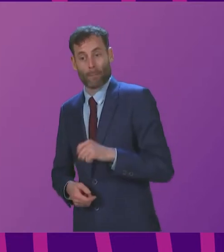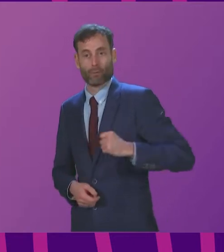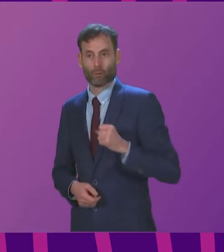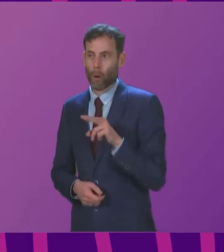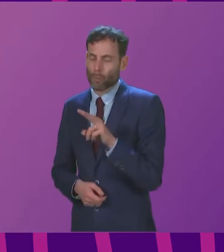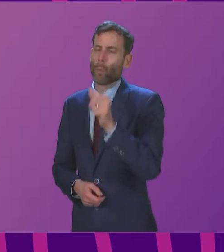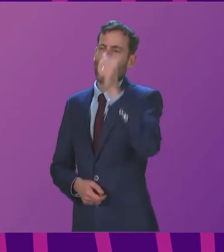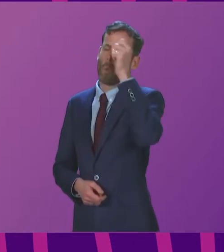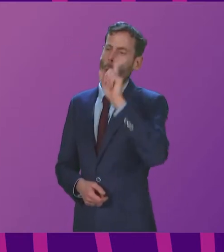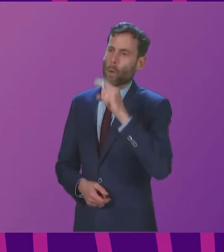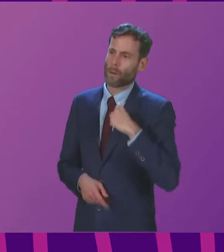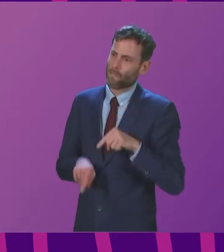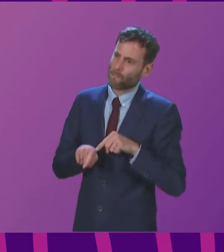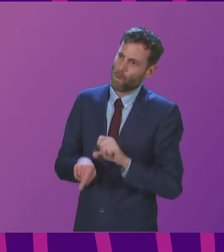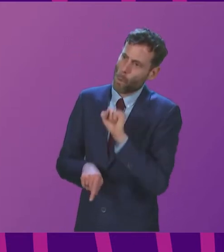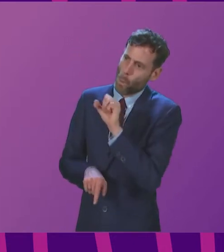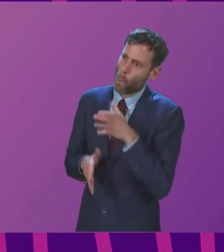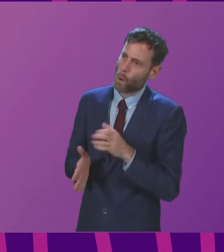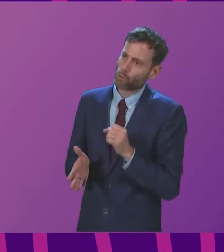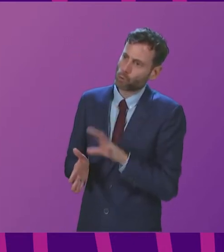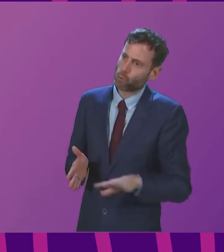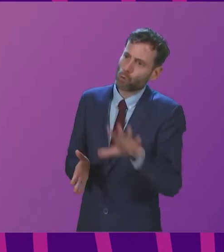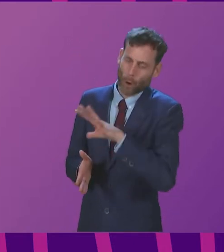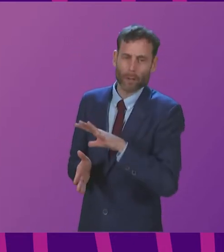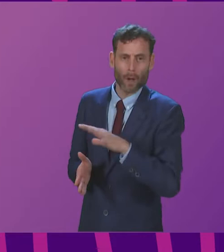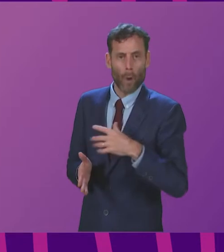advice and guidance in Scotland is, and we will continue to do that to the best of our ability.